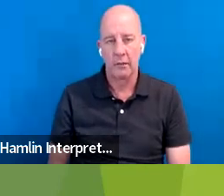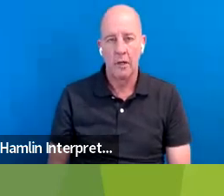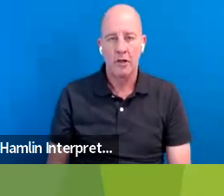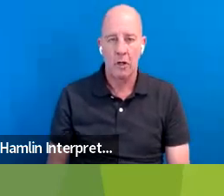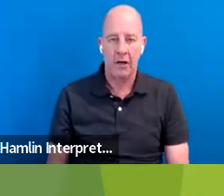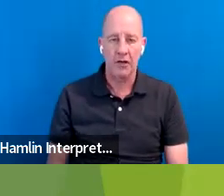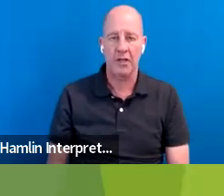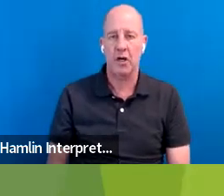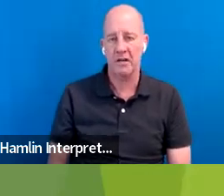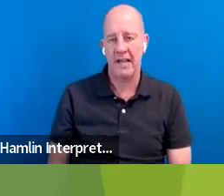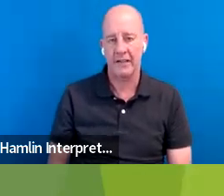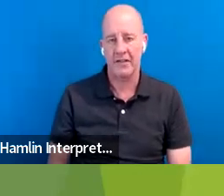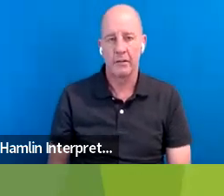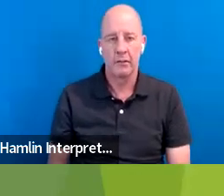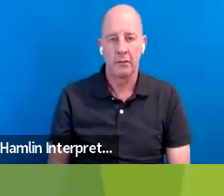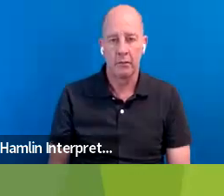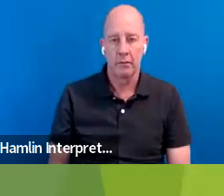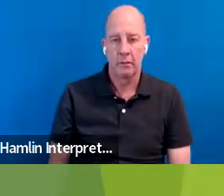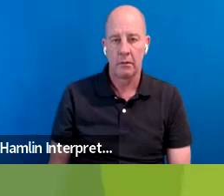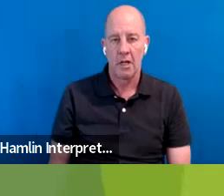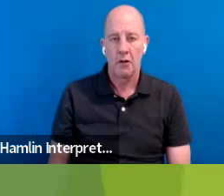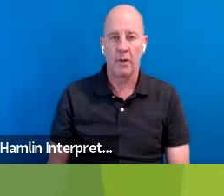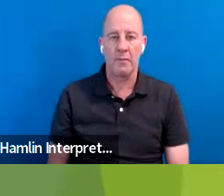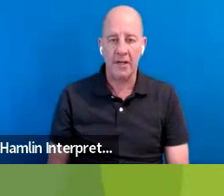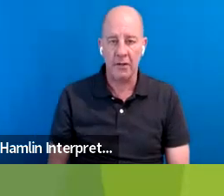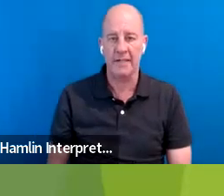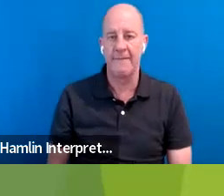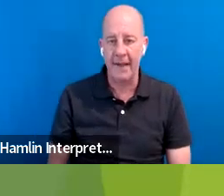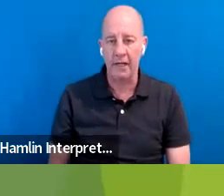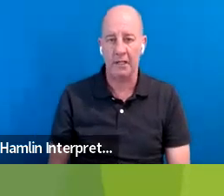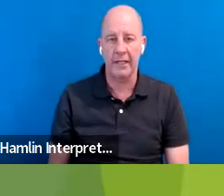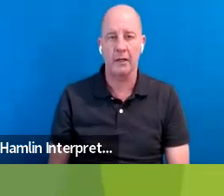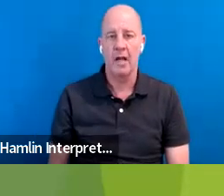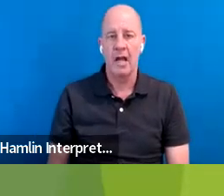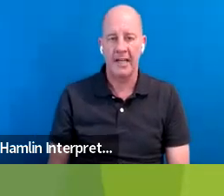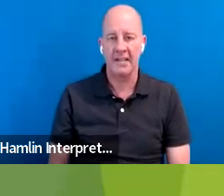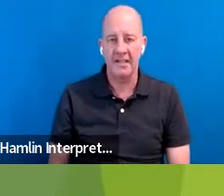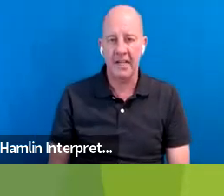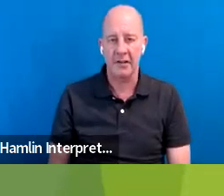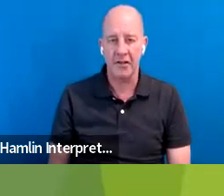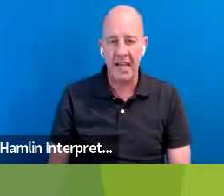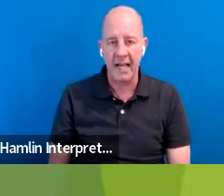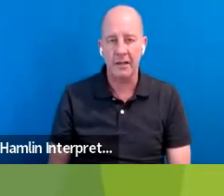You know, also the context. We want to make sure that's very clear and it's easy to understand.